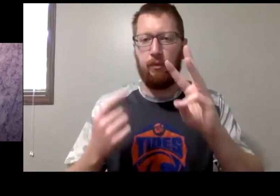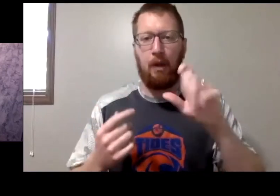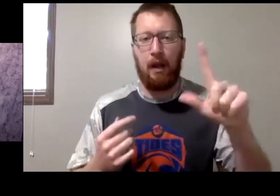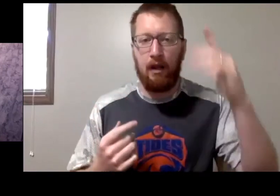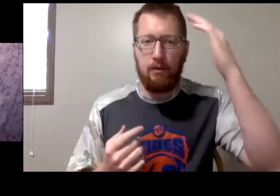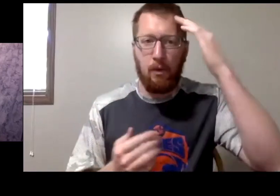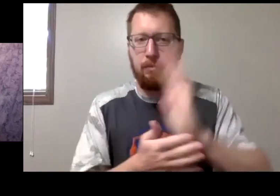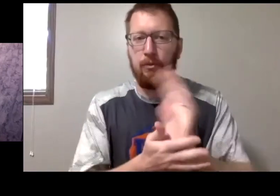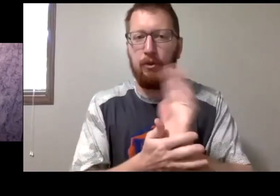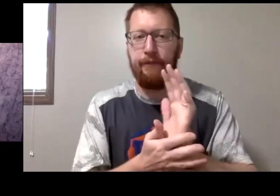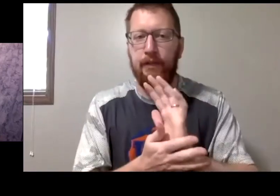Ow.